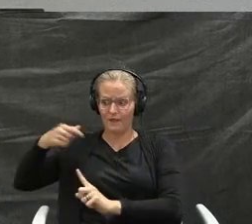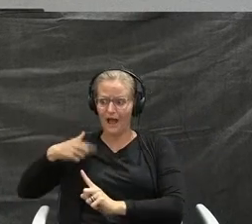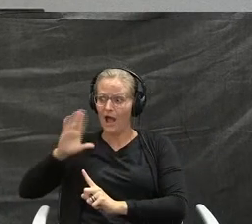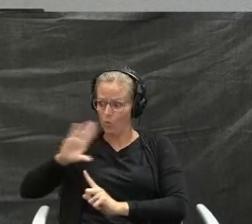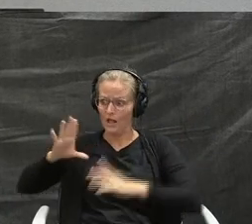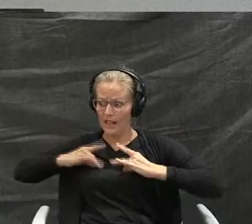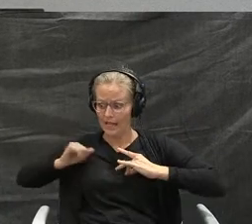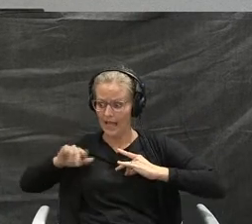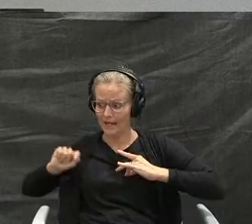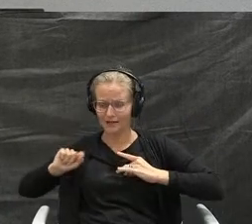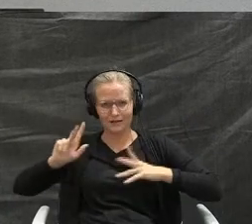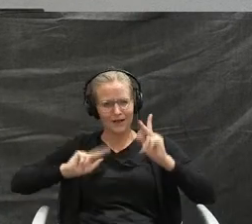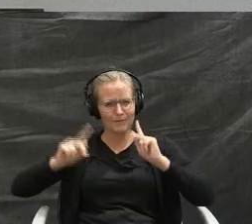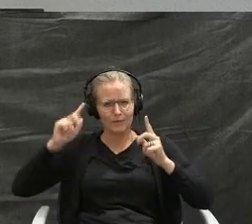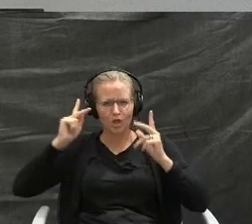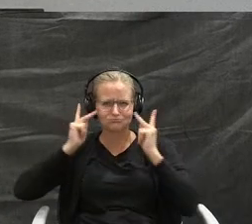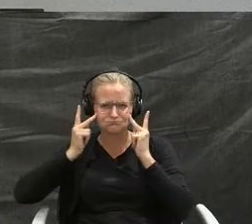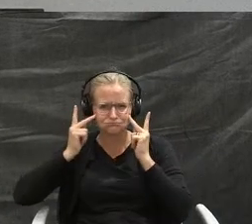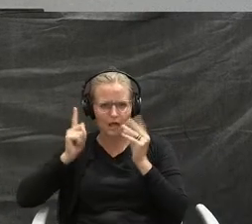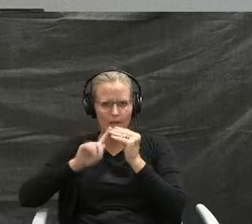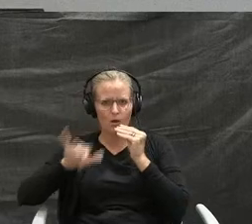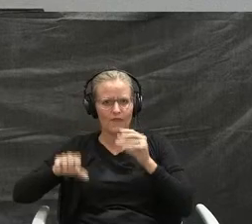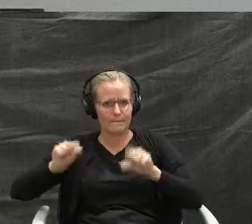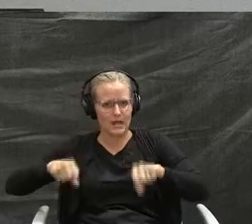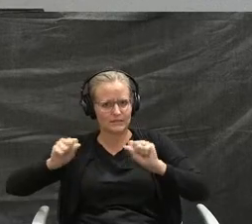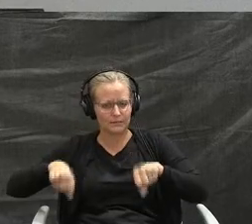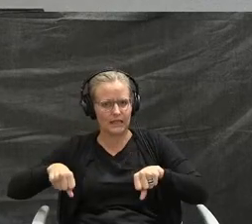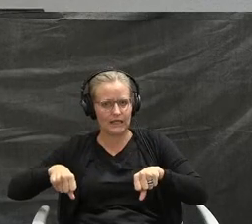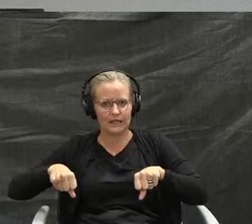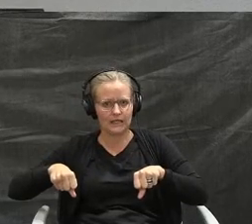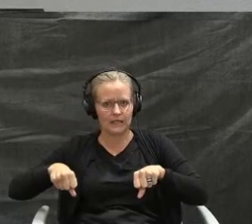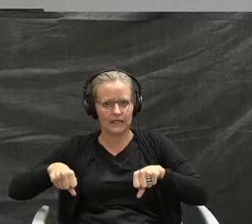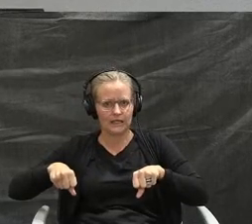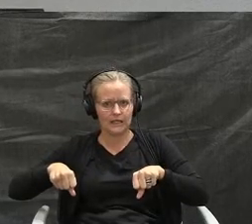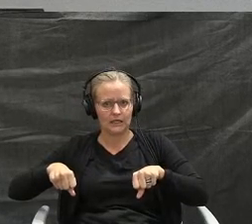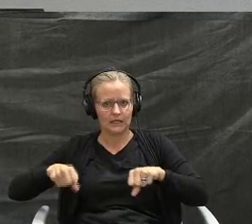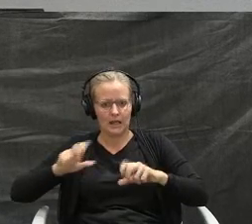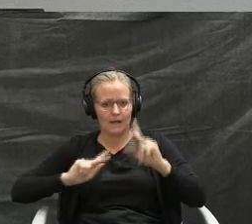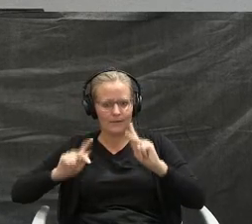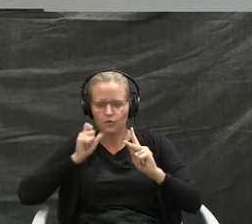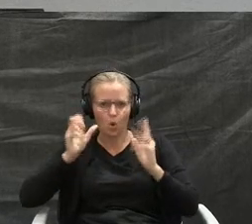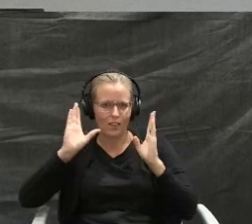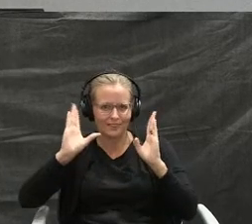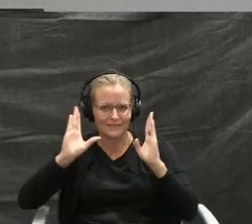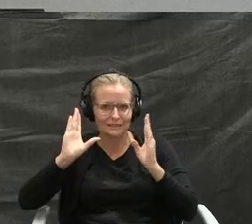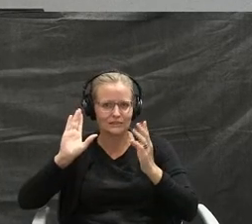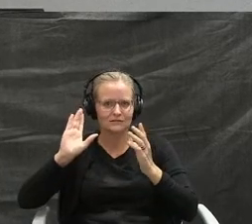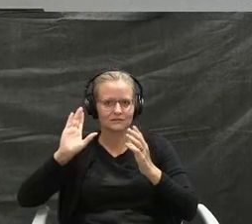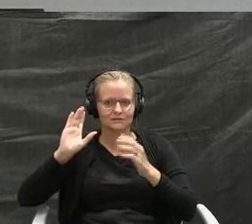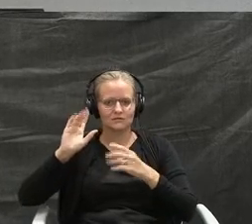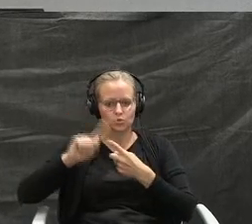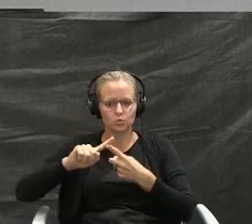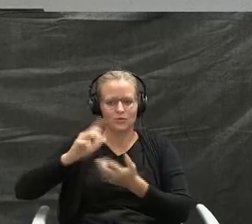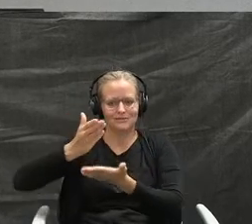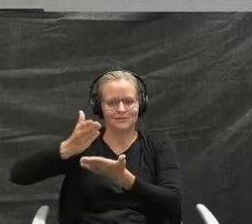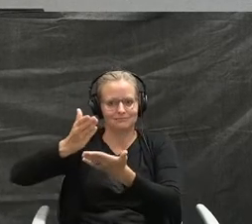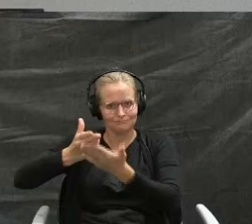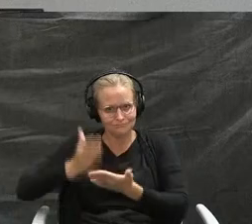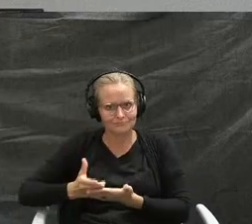about that possibility that they don't listen to all of the science. We're going to have dividers available in some of